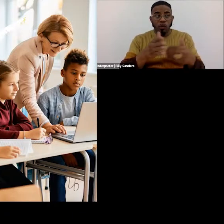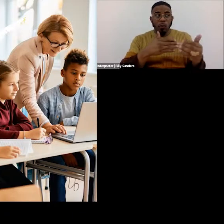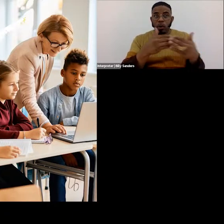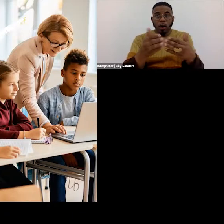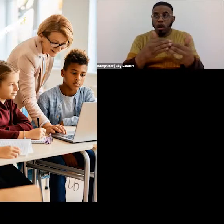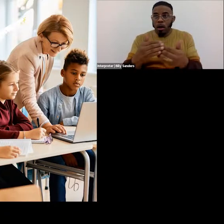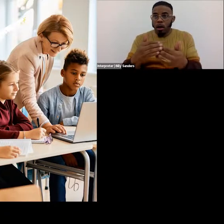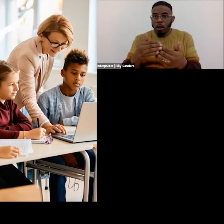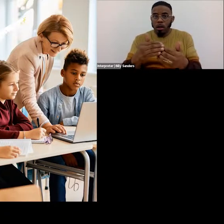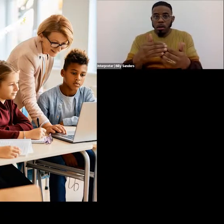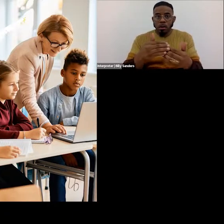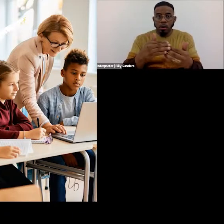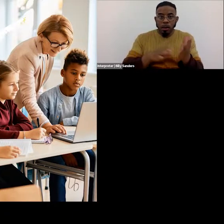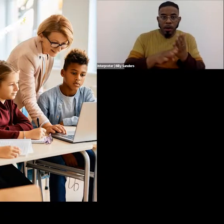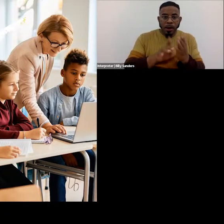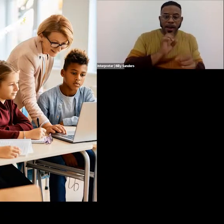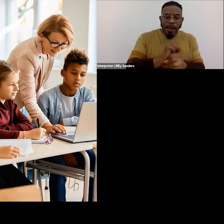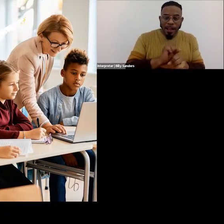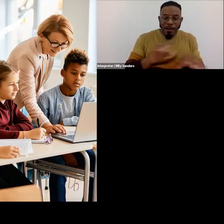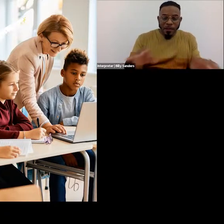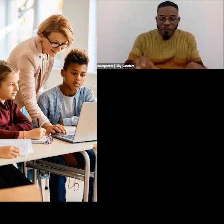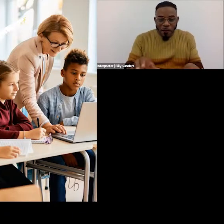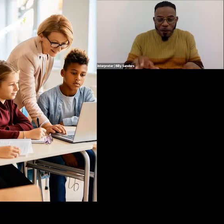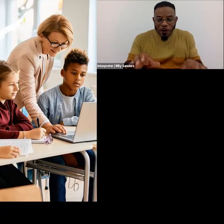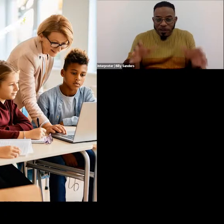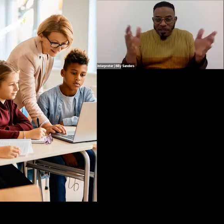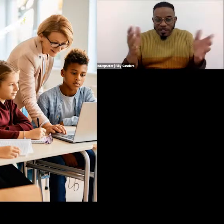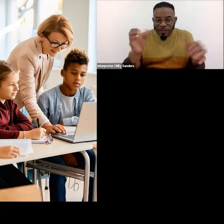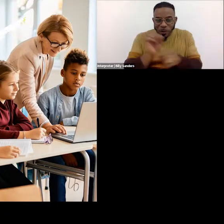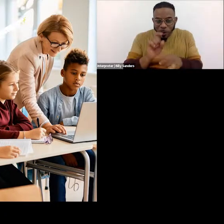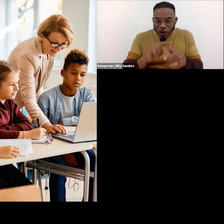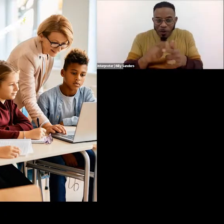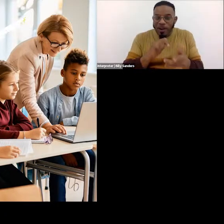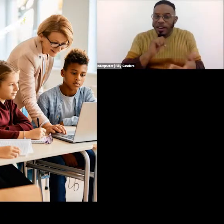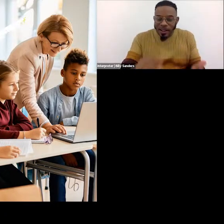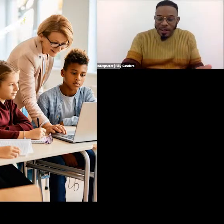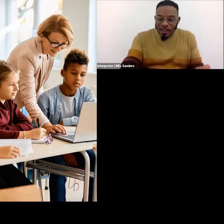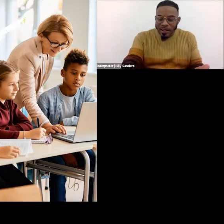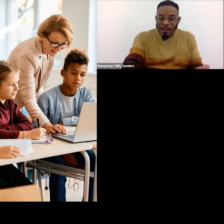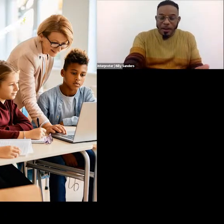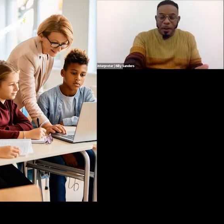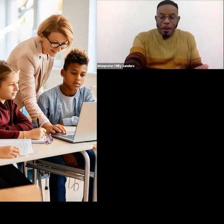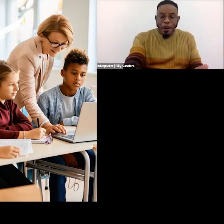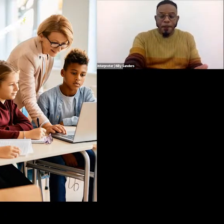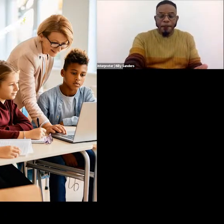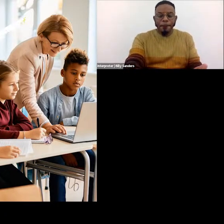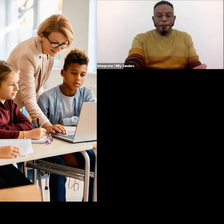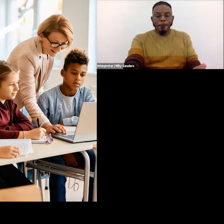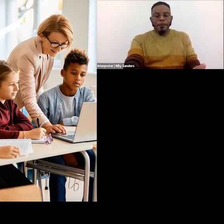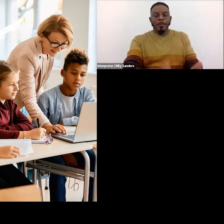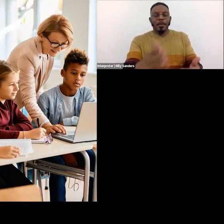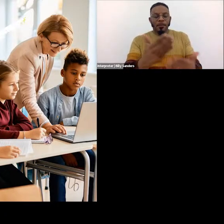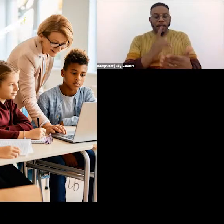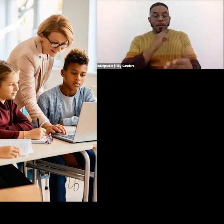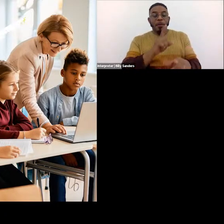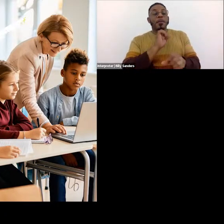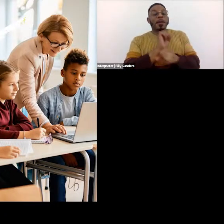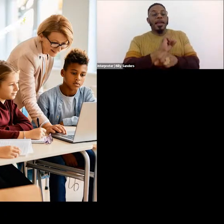or not the minor actually performs the work or not. It is the fact that they are being guaranteed those three